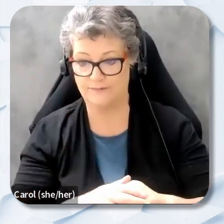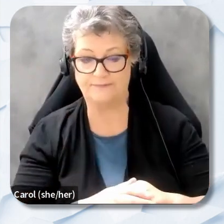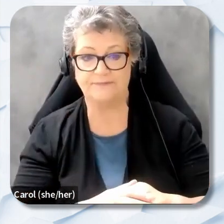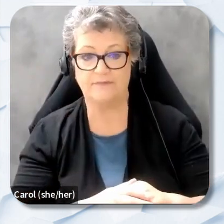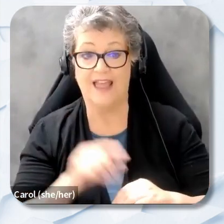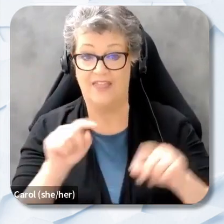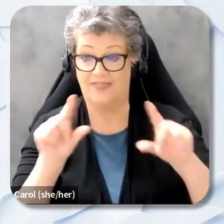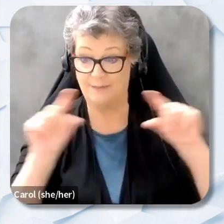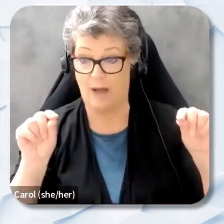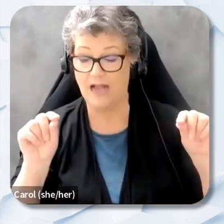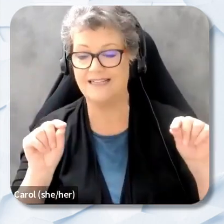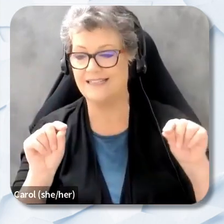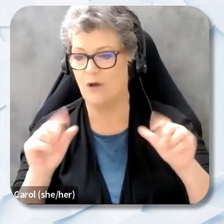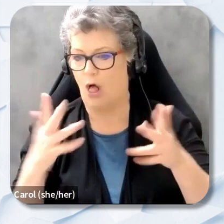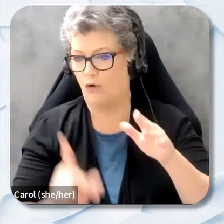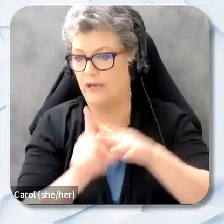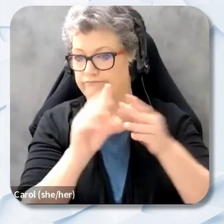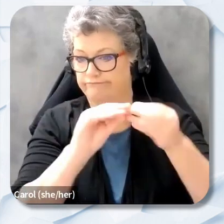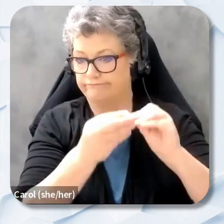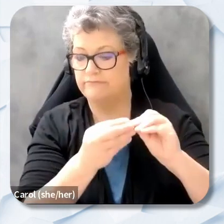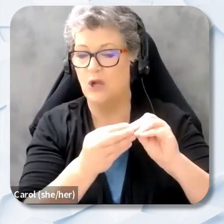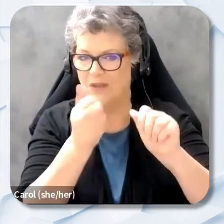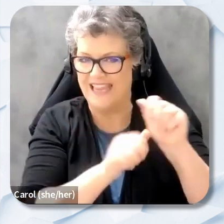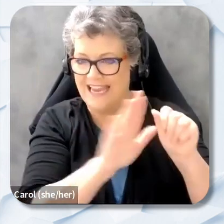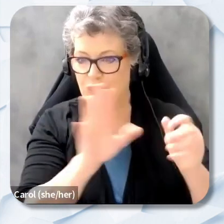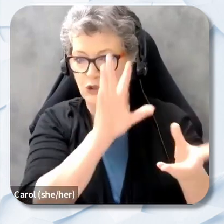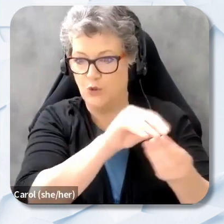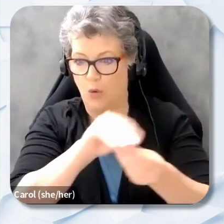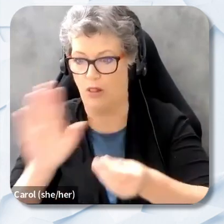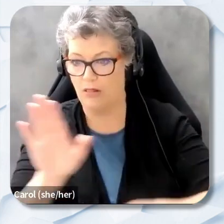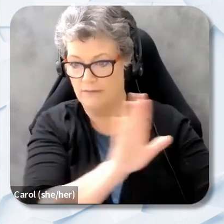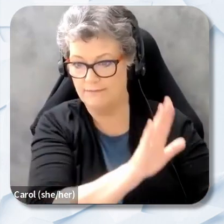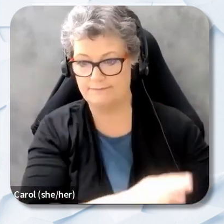This box will be prepopulated with each LEAs total EEF allocation.